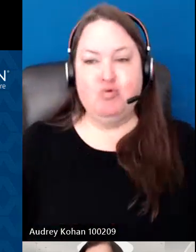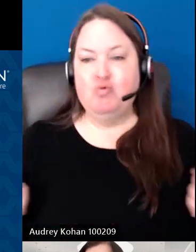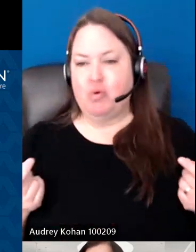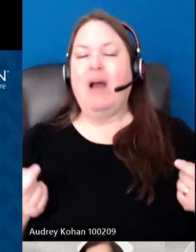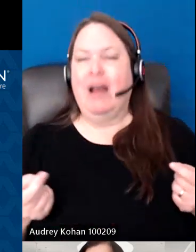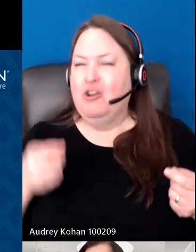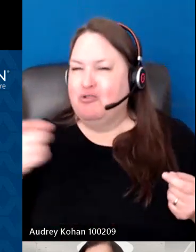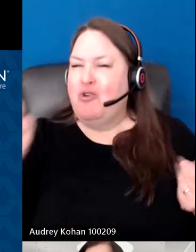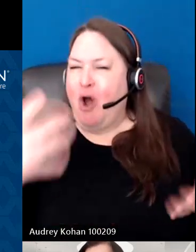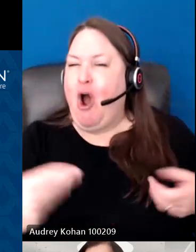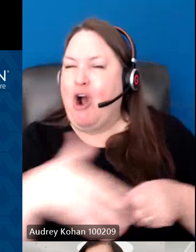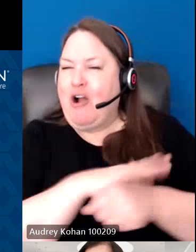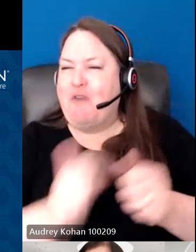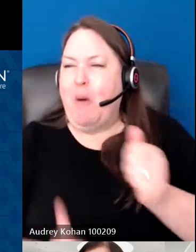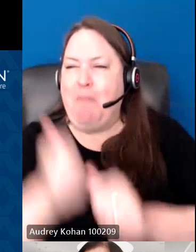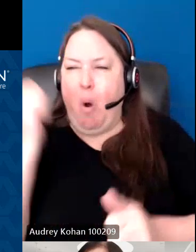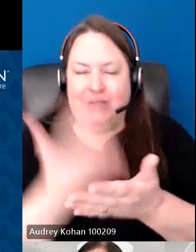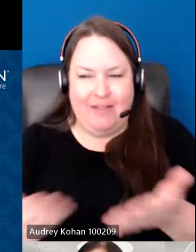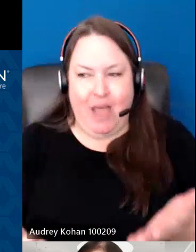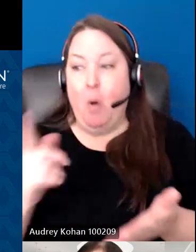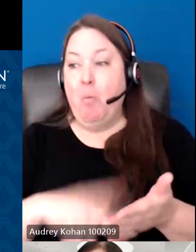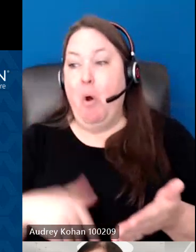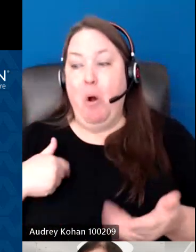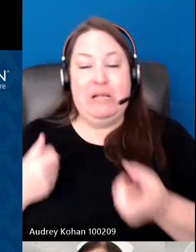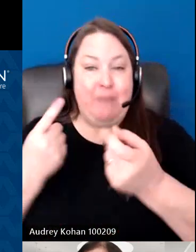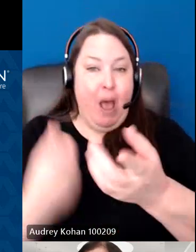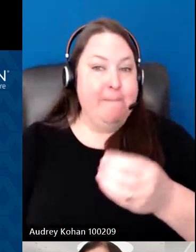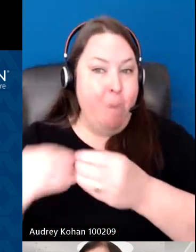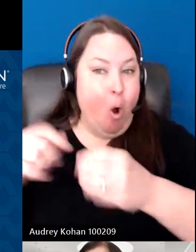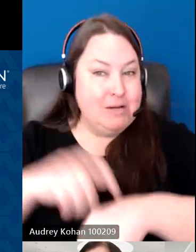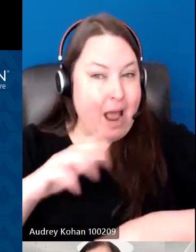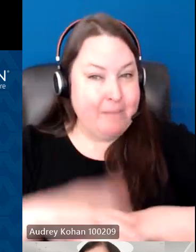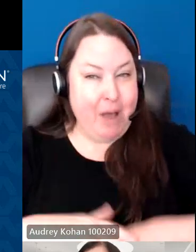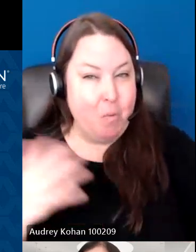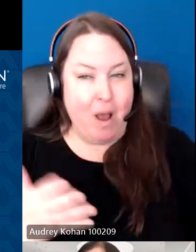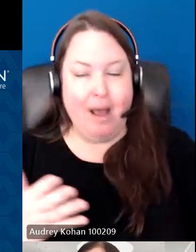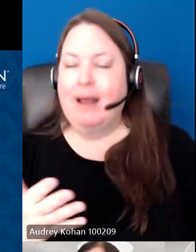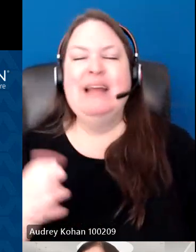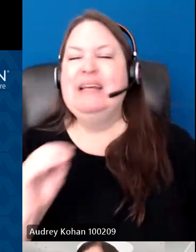most of the things the thing that I would spend a little bit more time on is none of this matters if